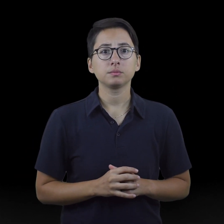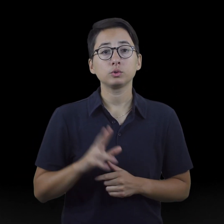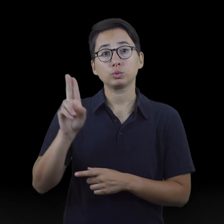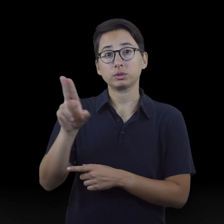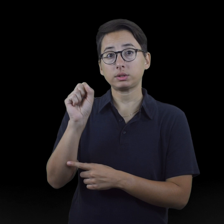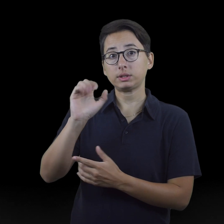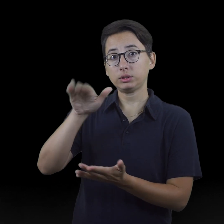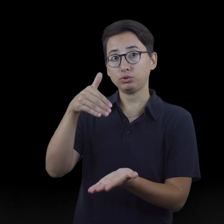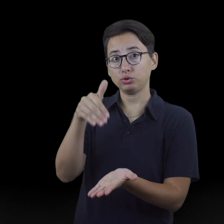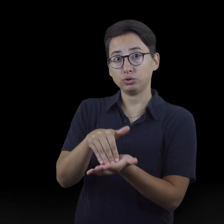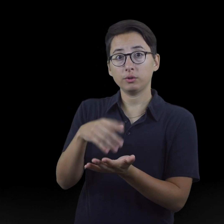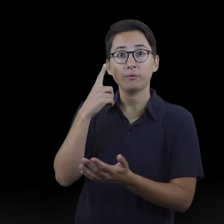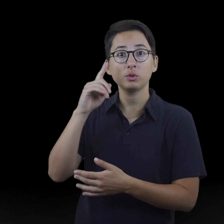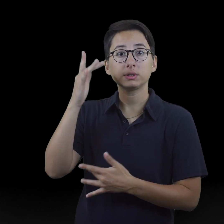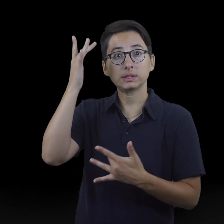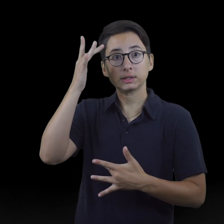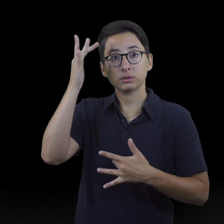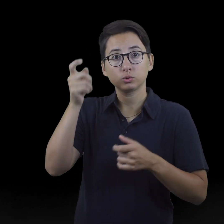thenovel coronavirus.